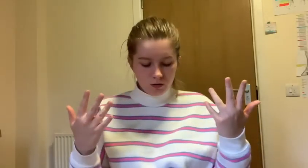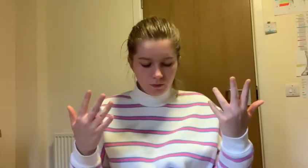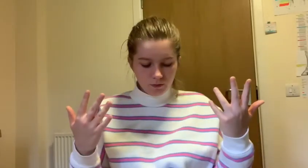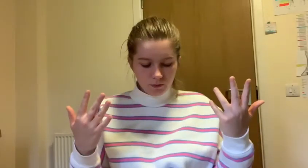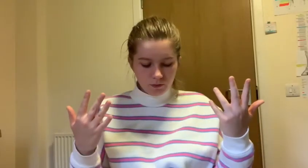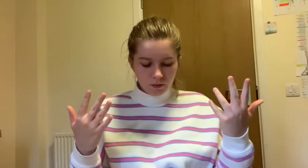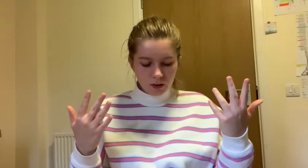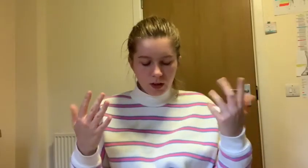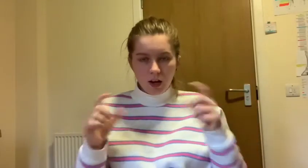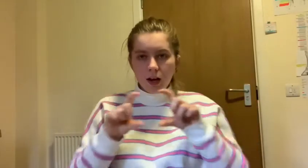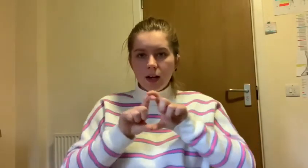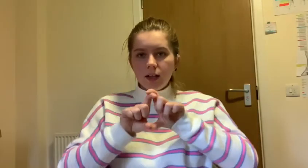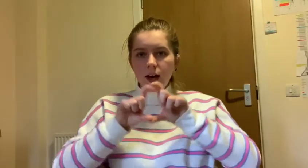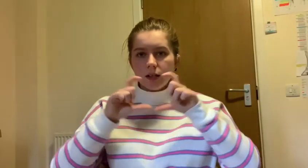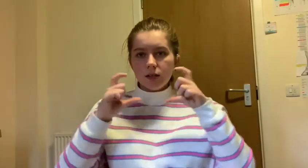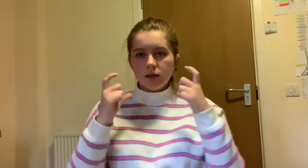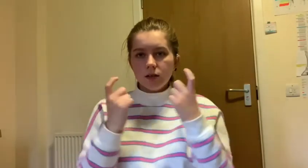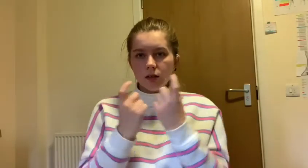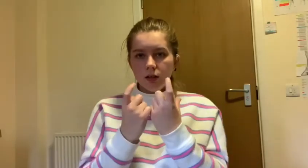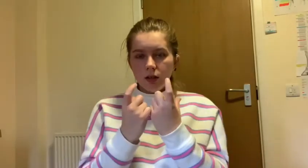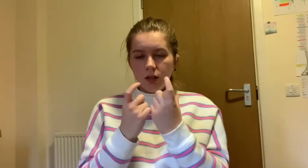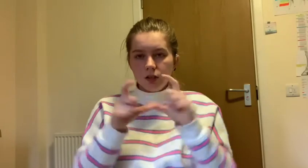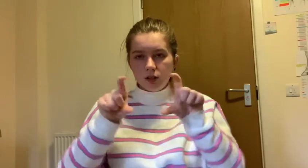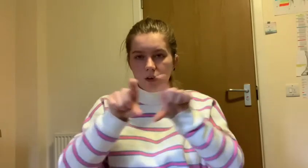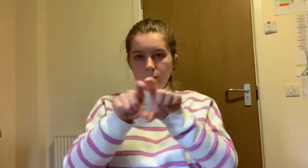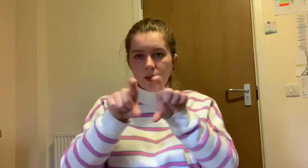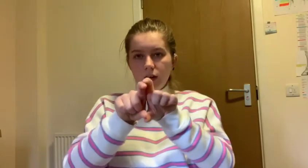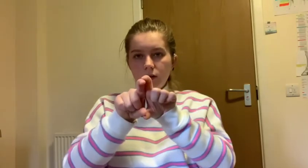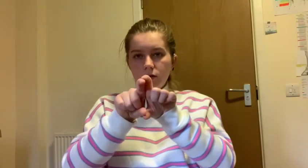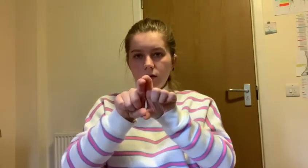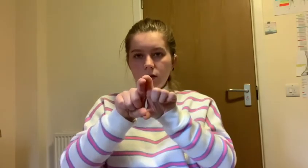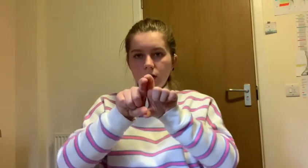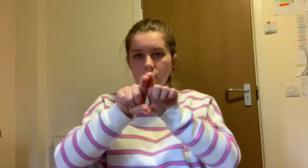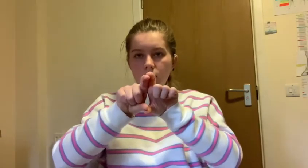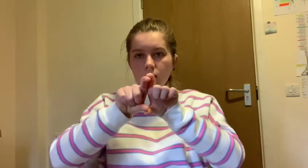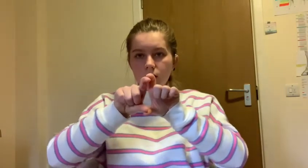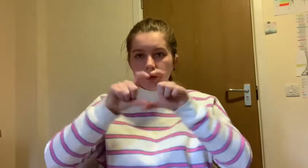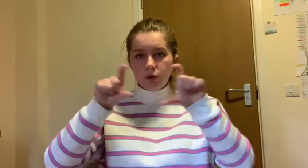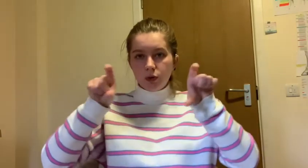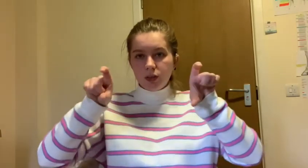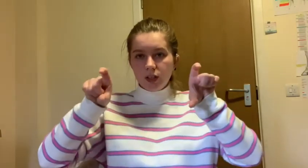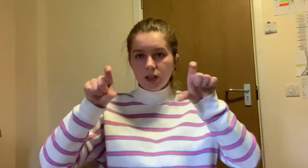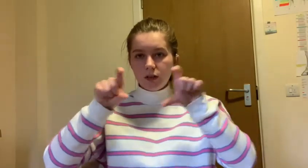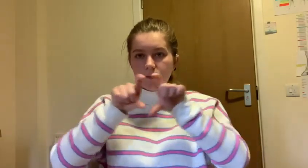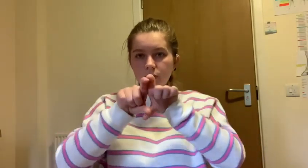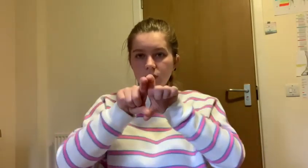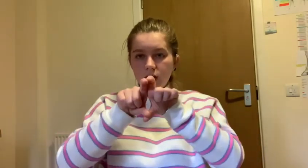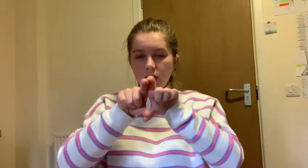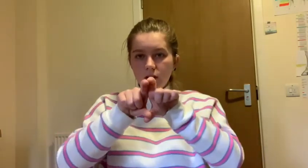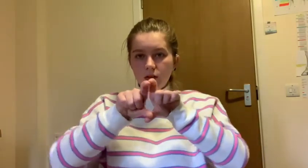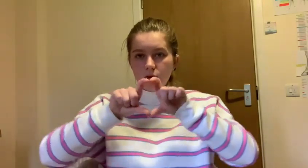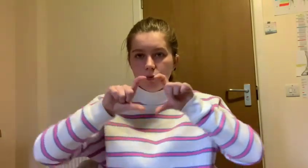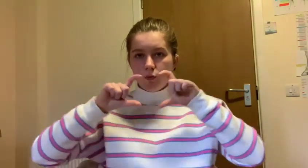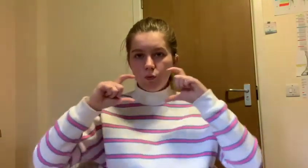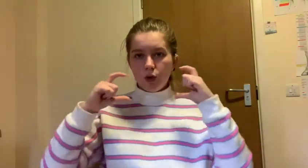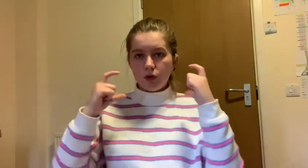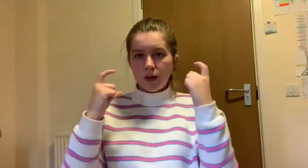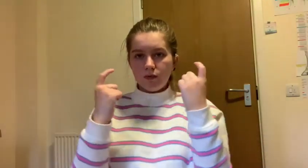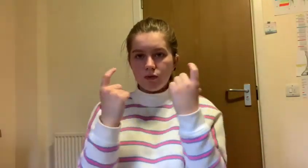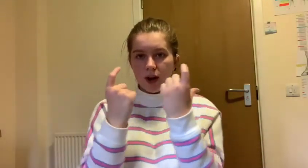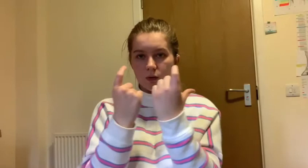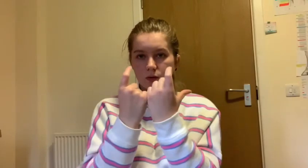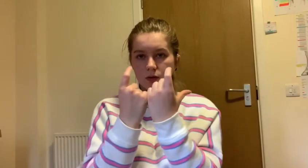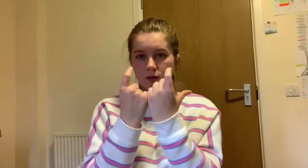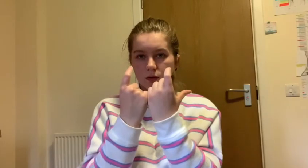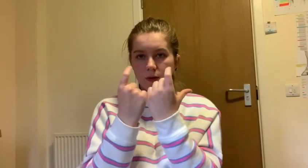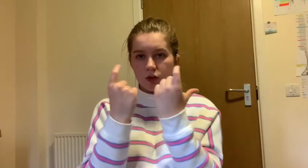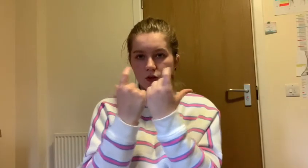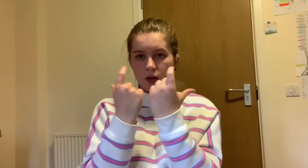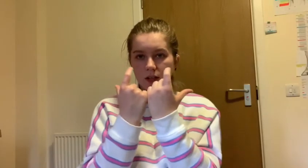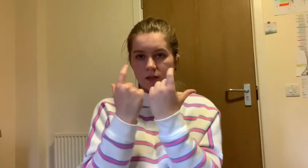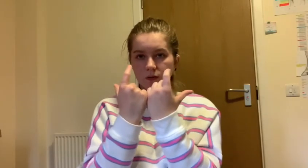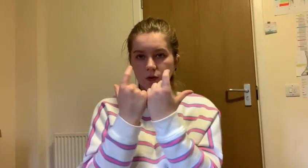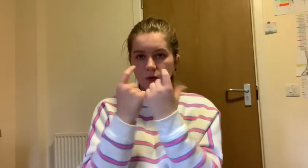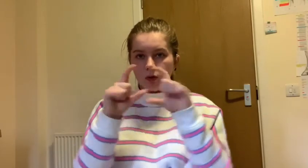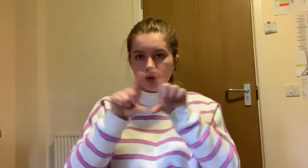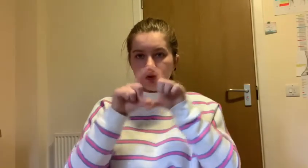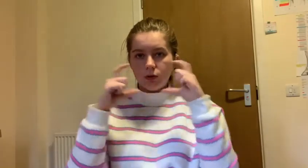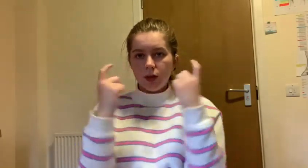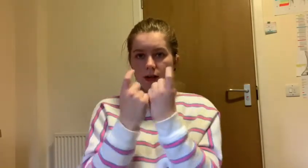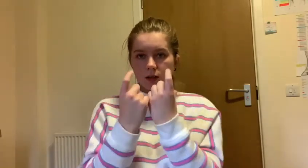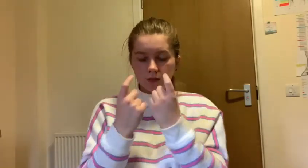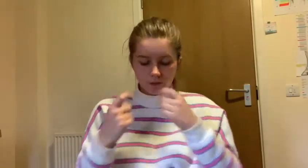"Class" so you start from here, 2 C's together and work your way round. Make sure your hand's touch. "class"